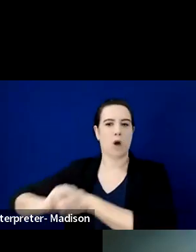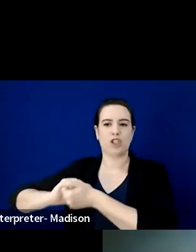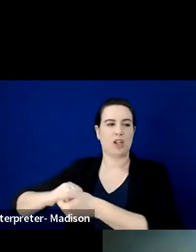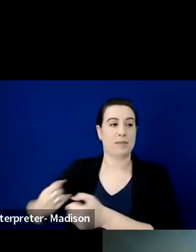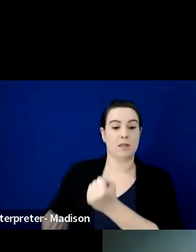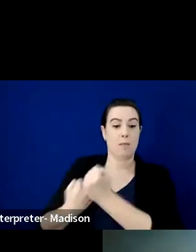But what we find that helps us gain credibility and therefore people that will, if we tell them that it is, you know --